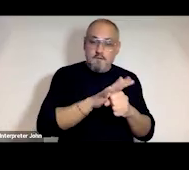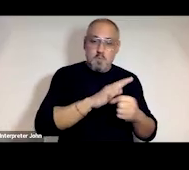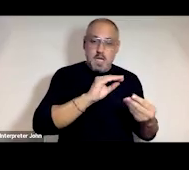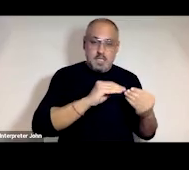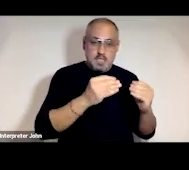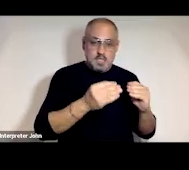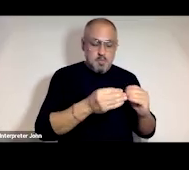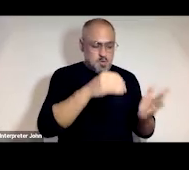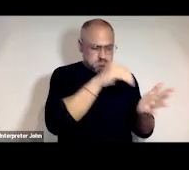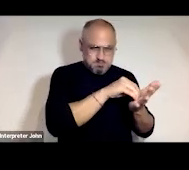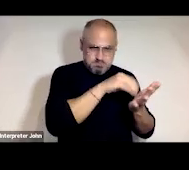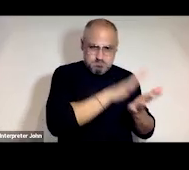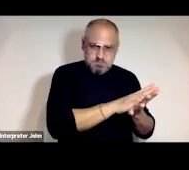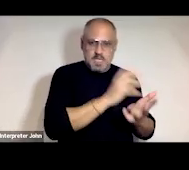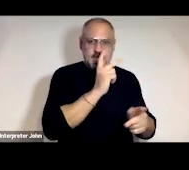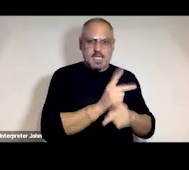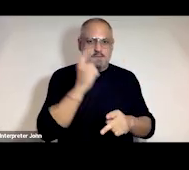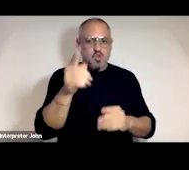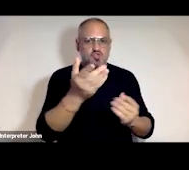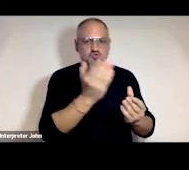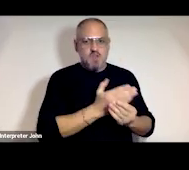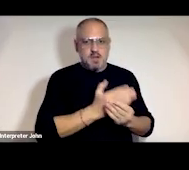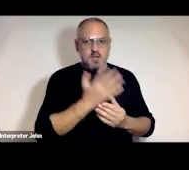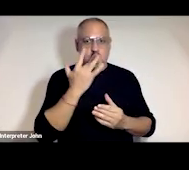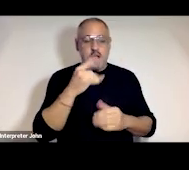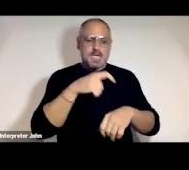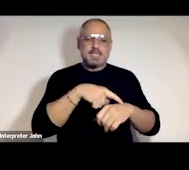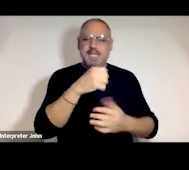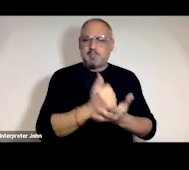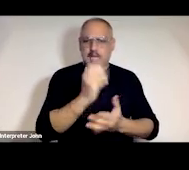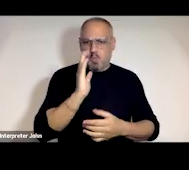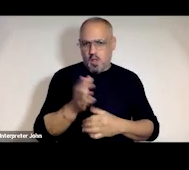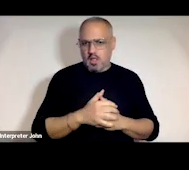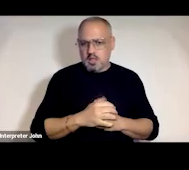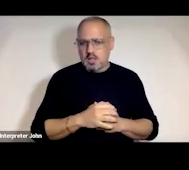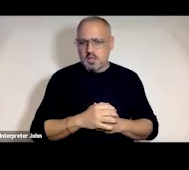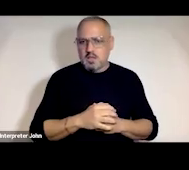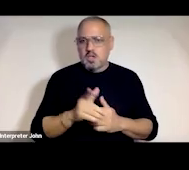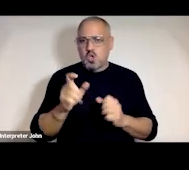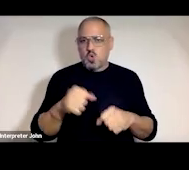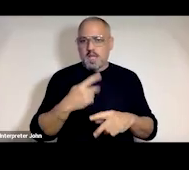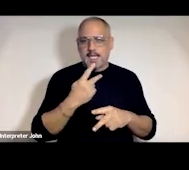just to keep for your record, so it will be timestamped so that you can keep it.